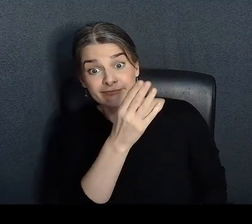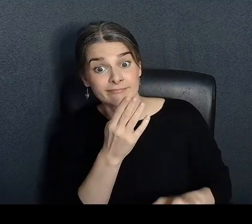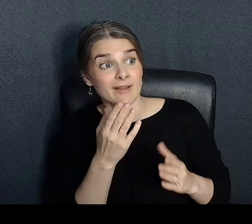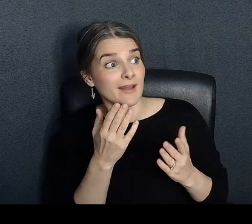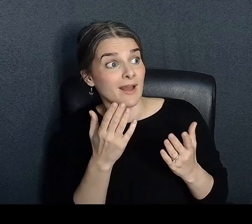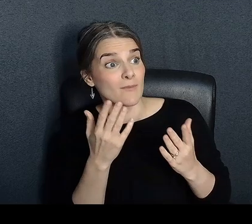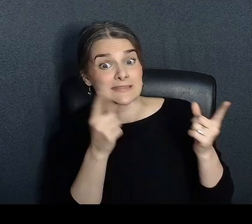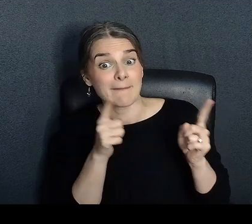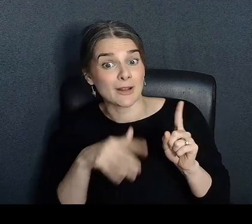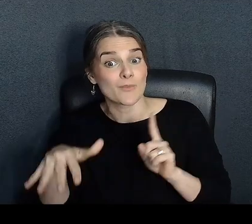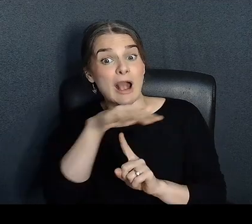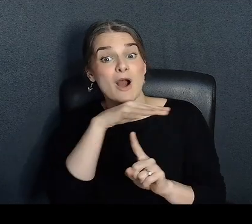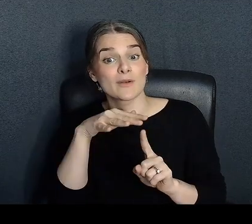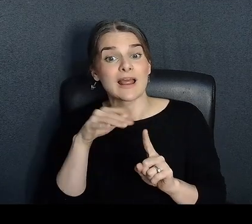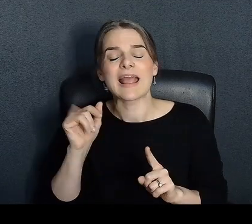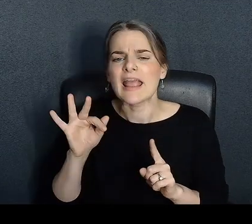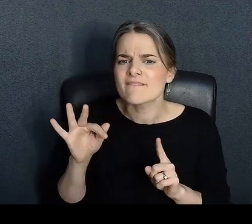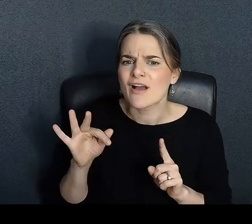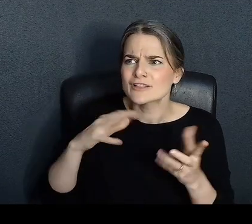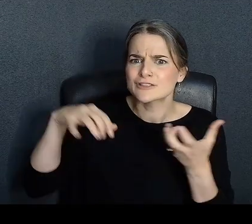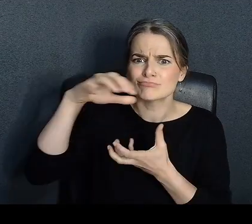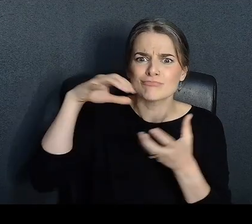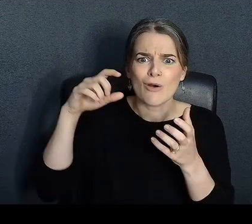So if the smoke detector's going off, it will say smoke.